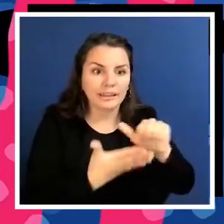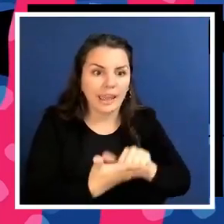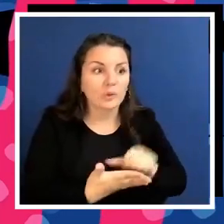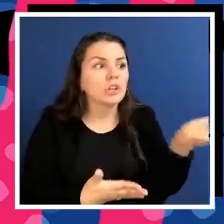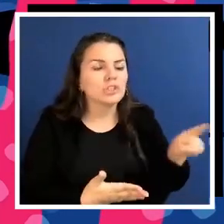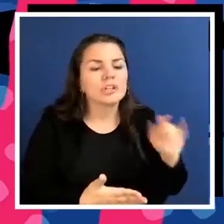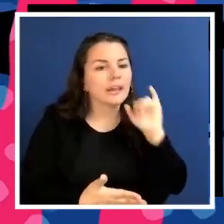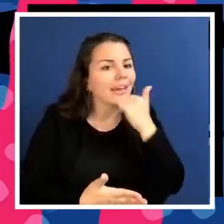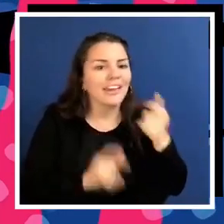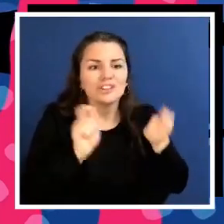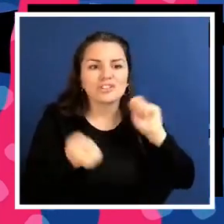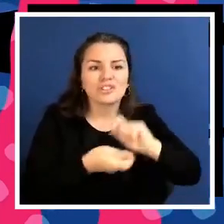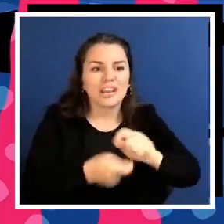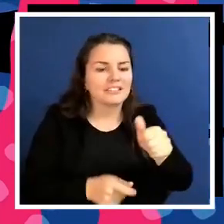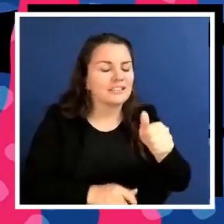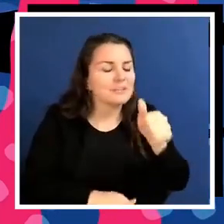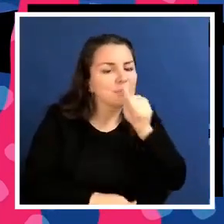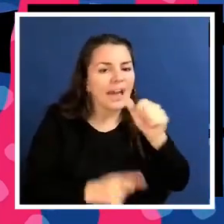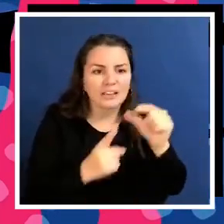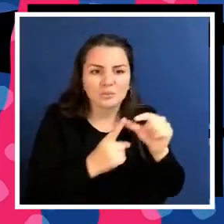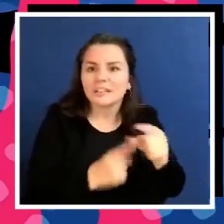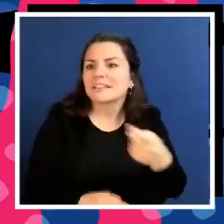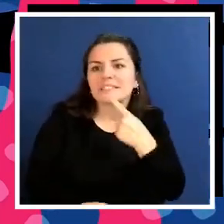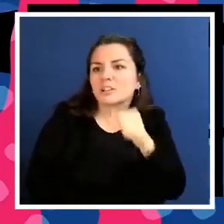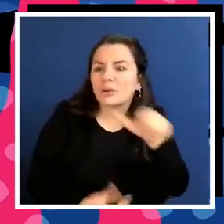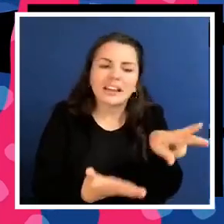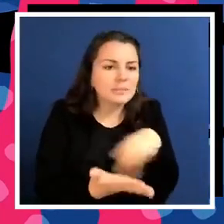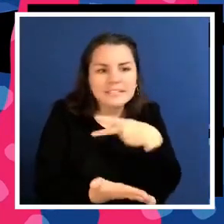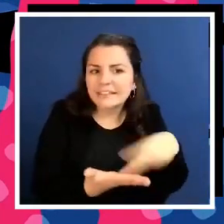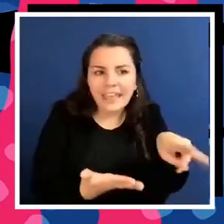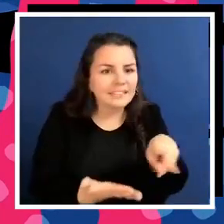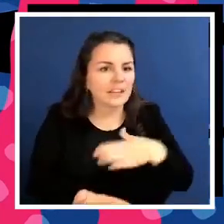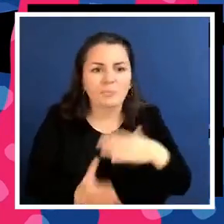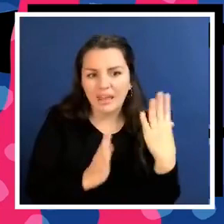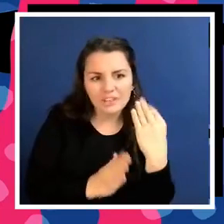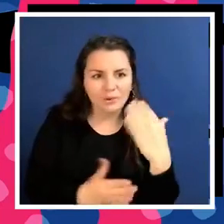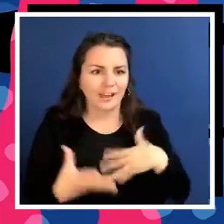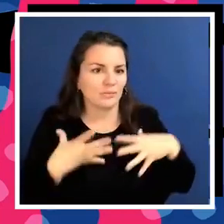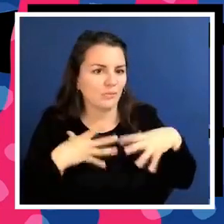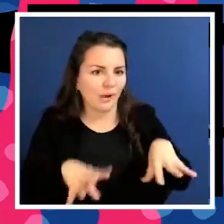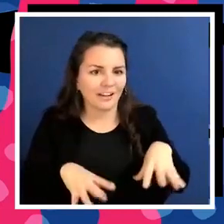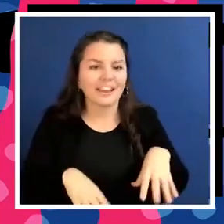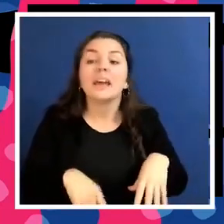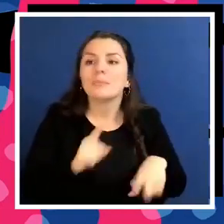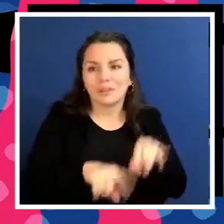TAKEAWAY ON PUBLIC RADIO. FOR ONE SEGMENT MY TEENAGER HEALTHY CREATE A TIK TOK